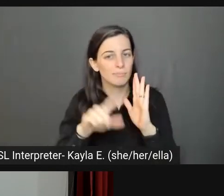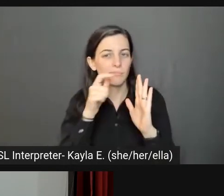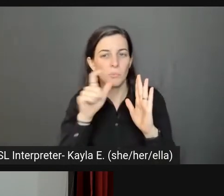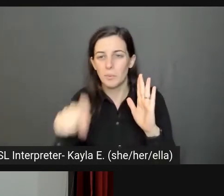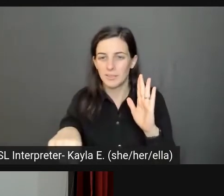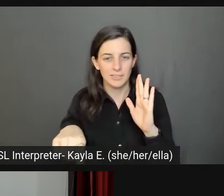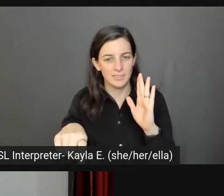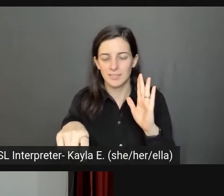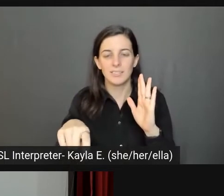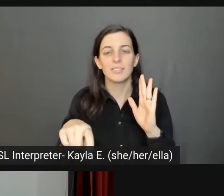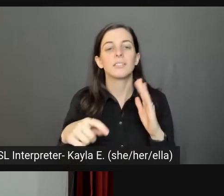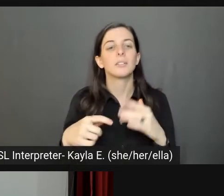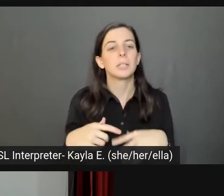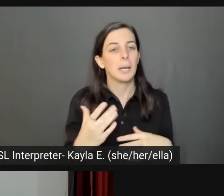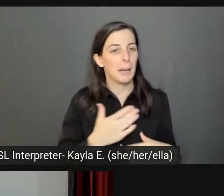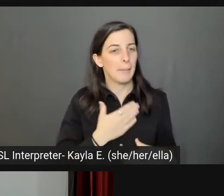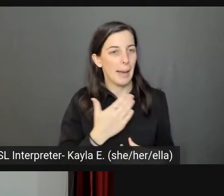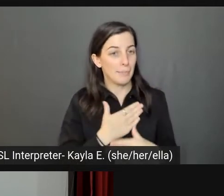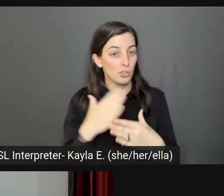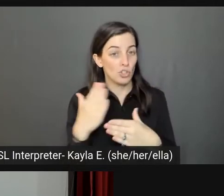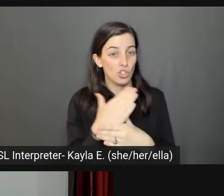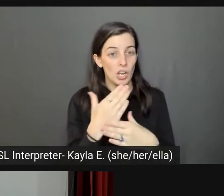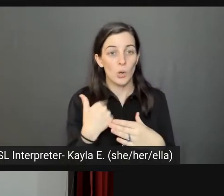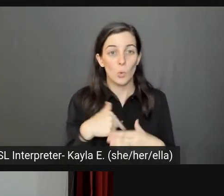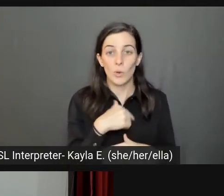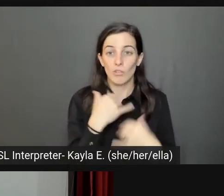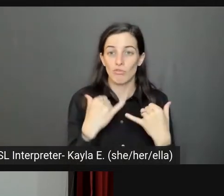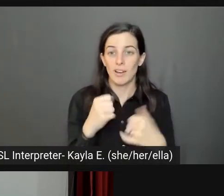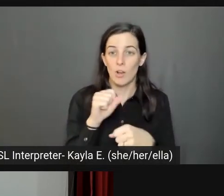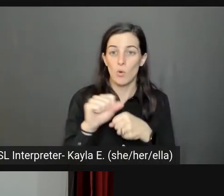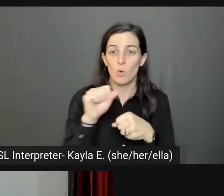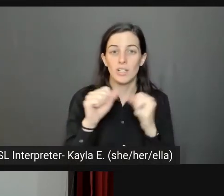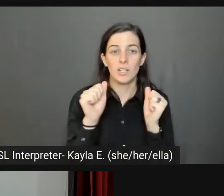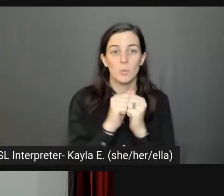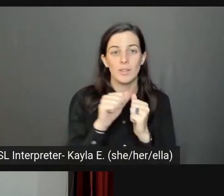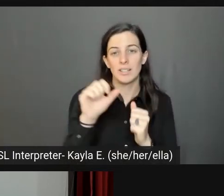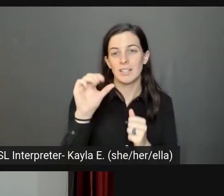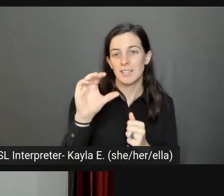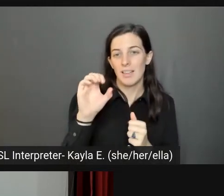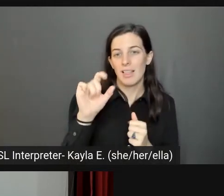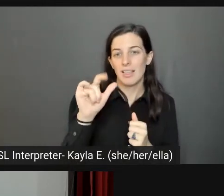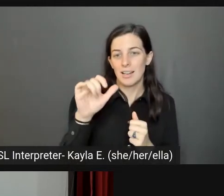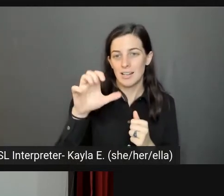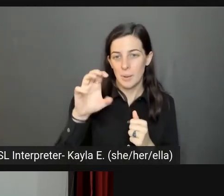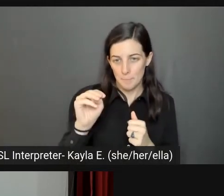Right now, and I'm happy to share, we're working with Selenium-based scripts and of course, we're moving